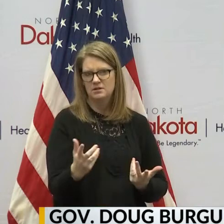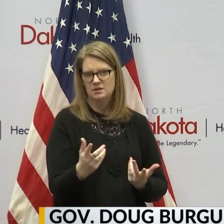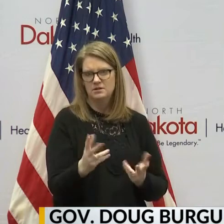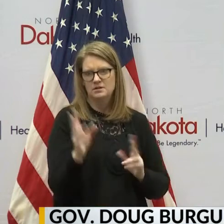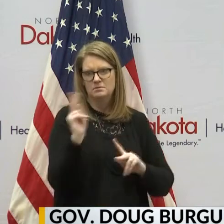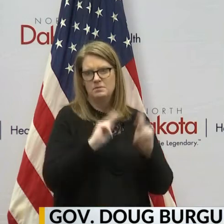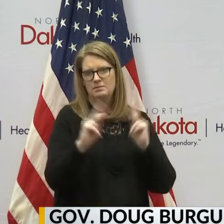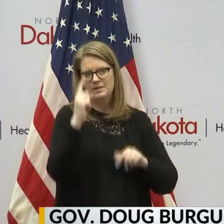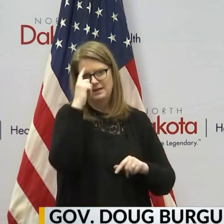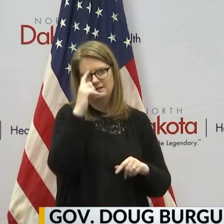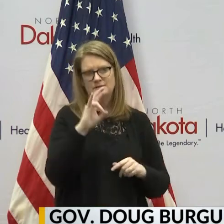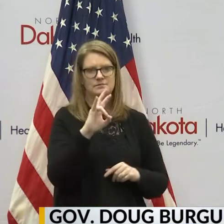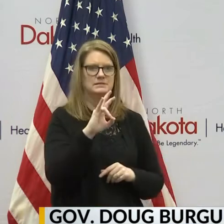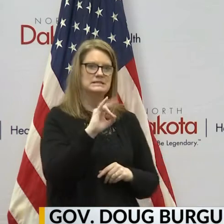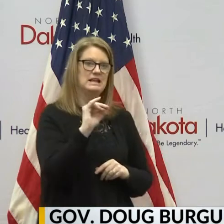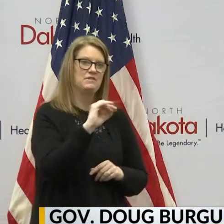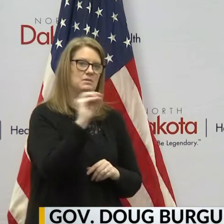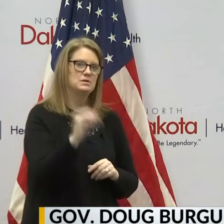REGULAR TRAFFIC AND TRAFFIC MAY